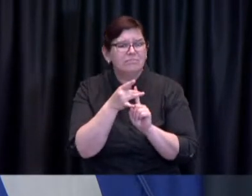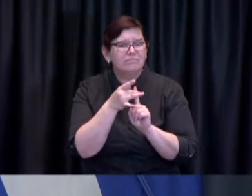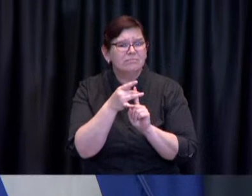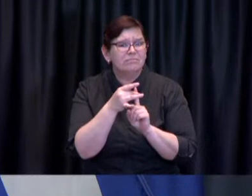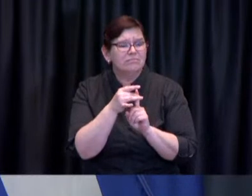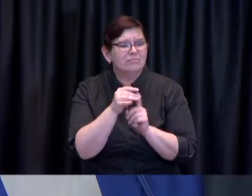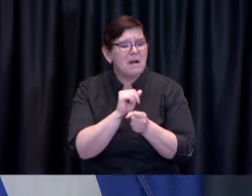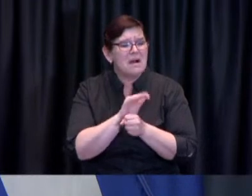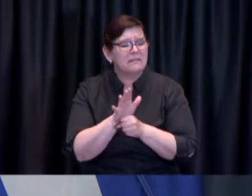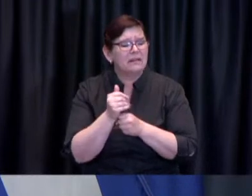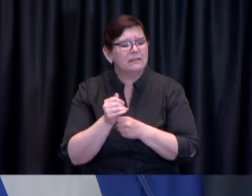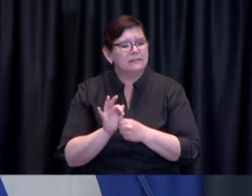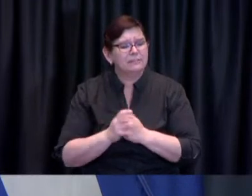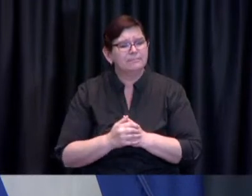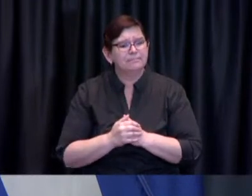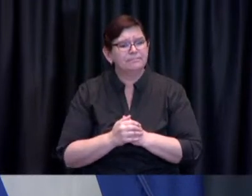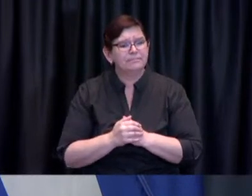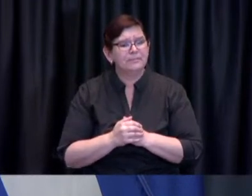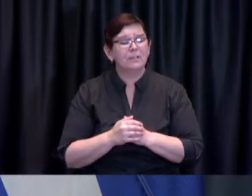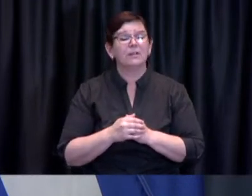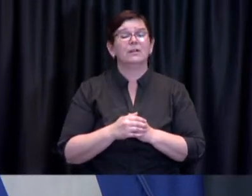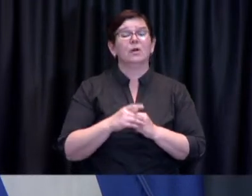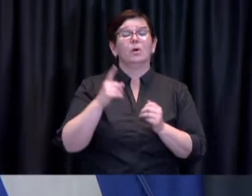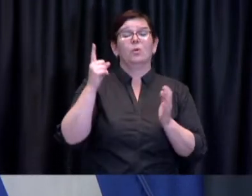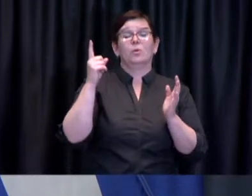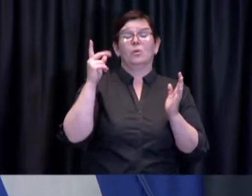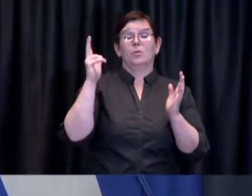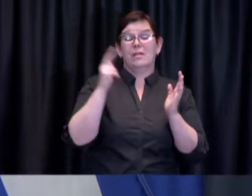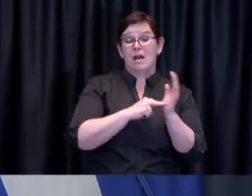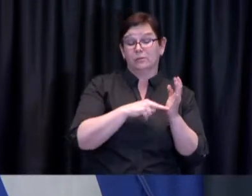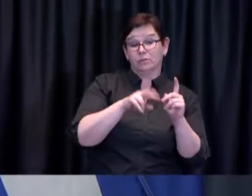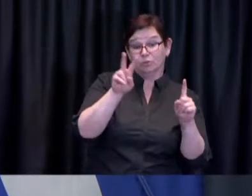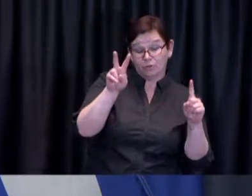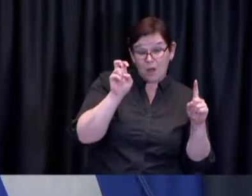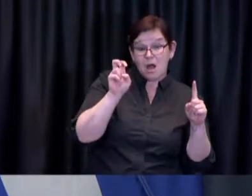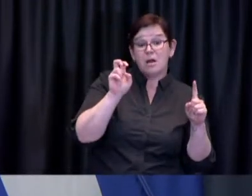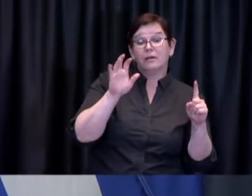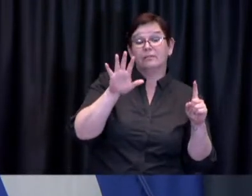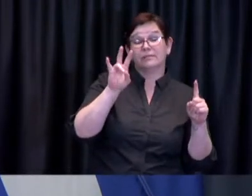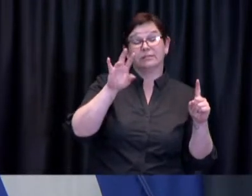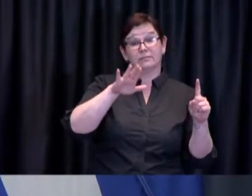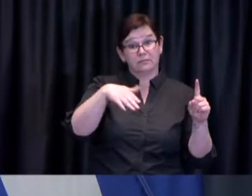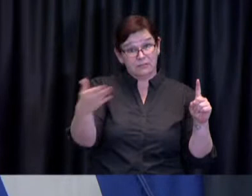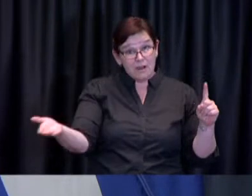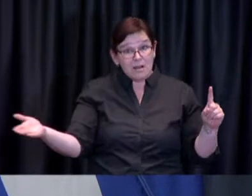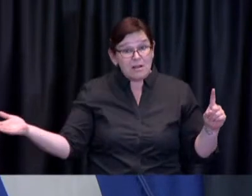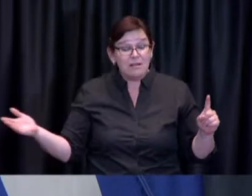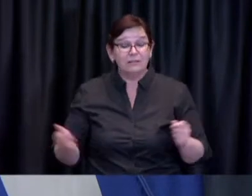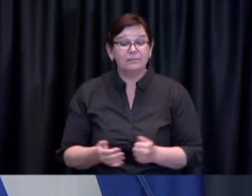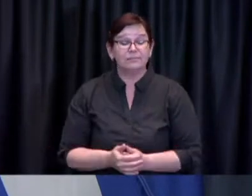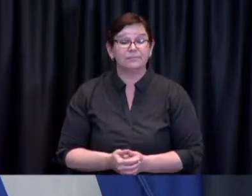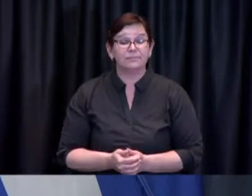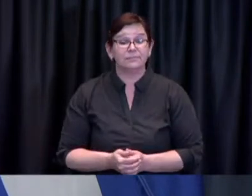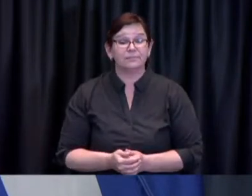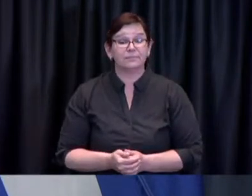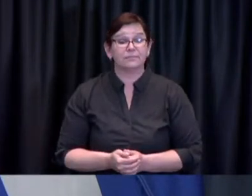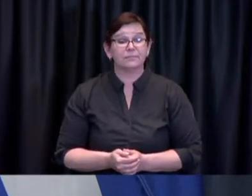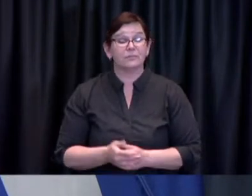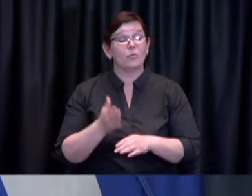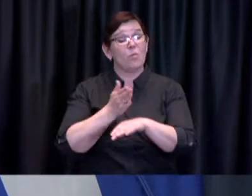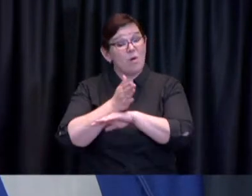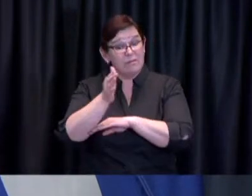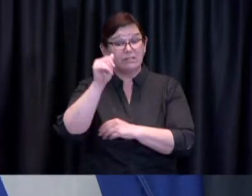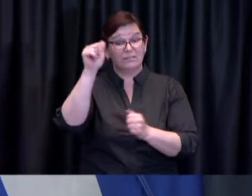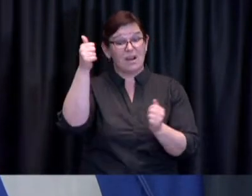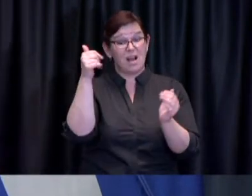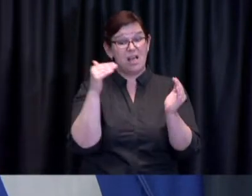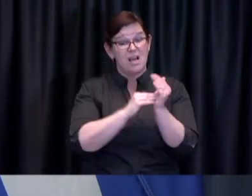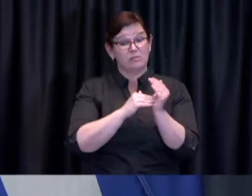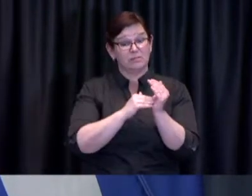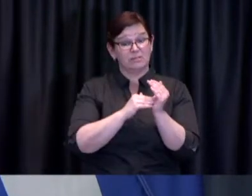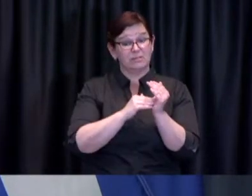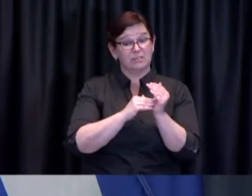3,285 people have lost their lives and more than 10,000 people have been admitted to hospital.